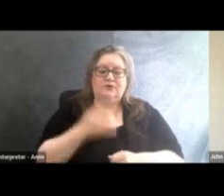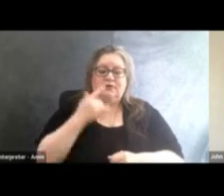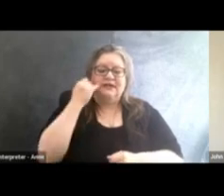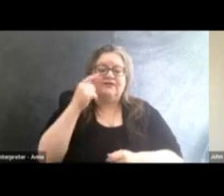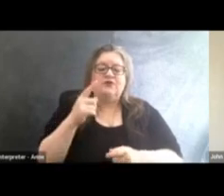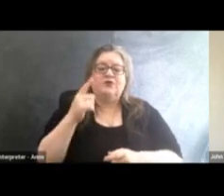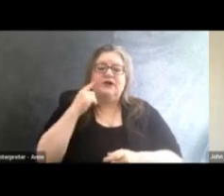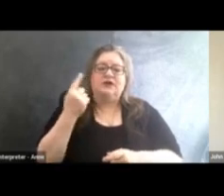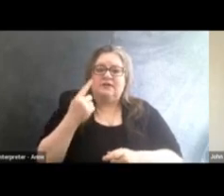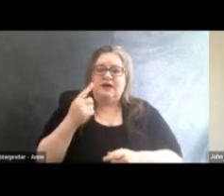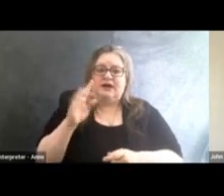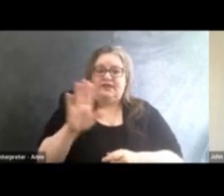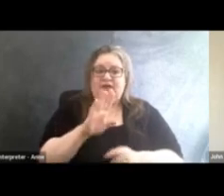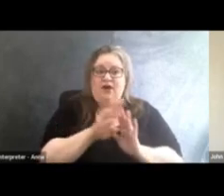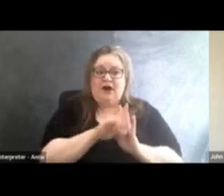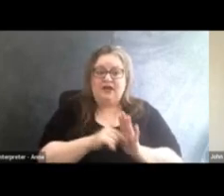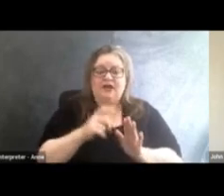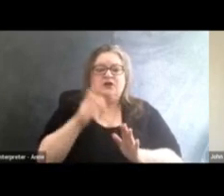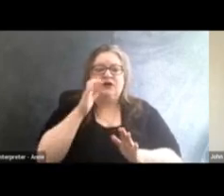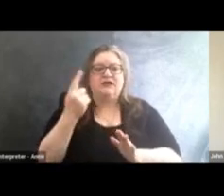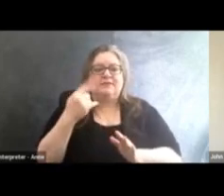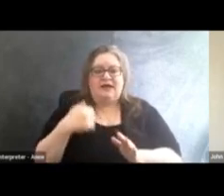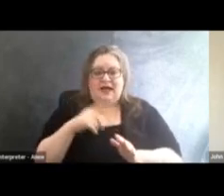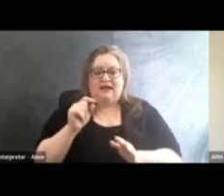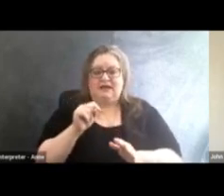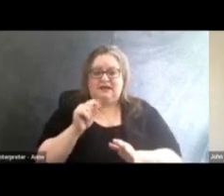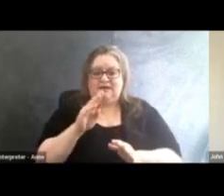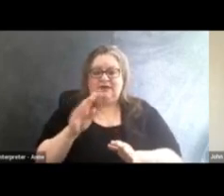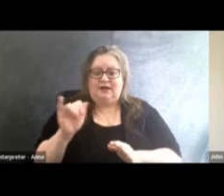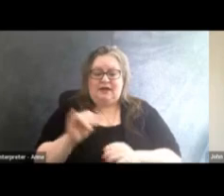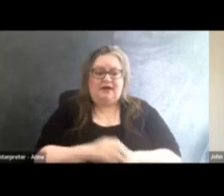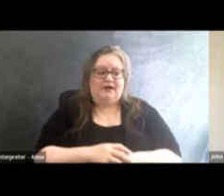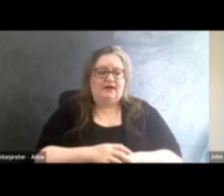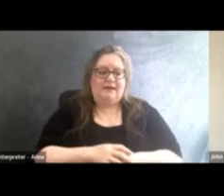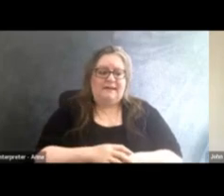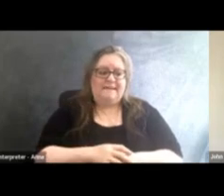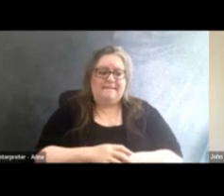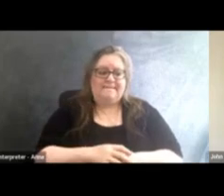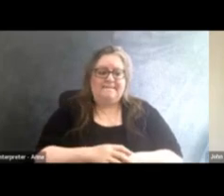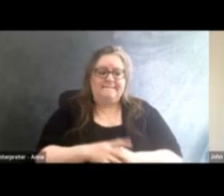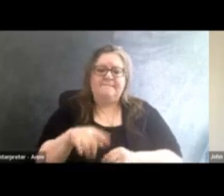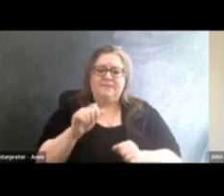somebody's history, and you hear that somebody had a traumatic brain injury, you can kind of judge the